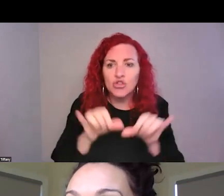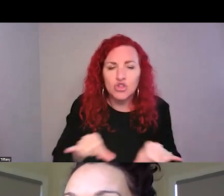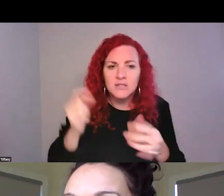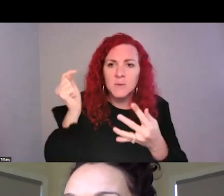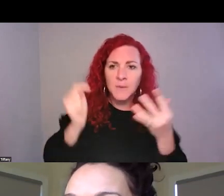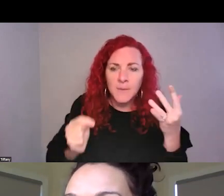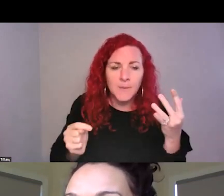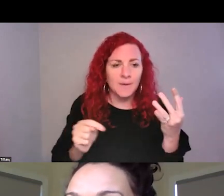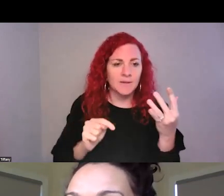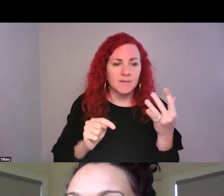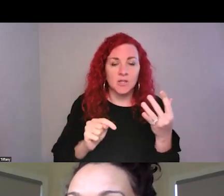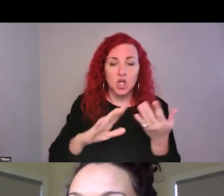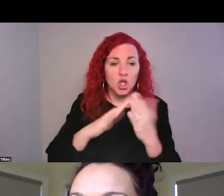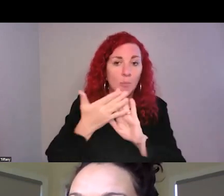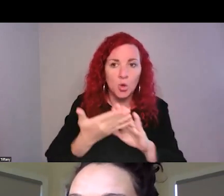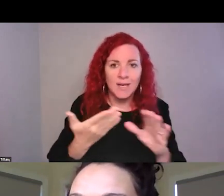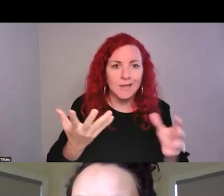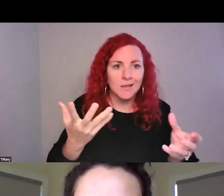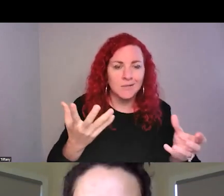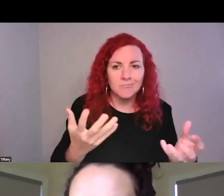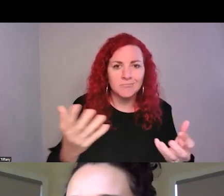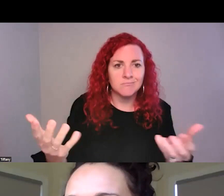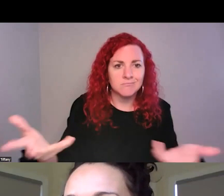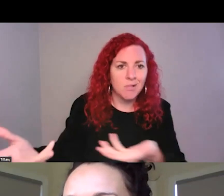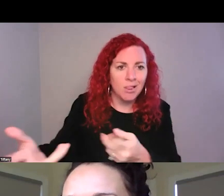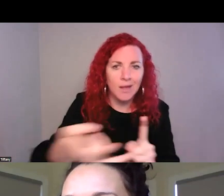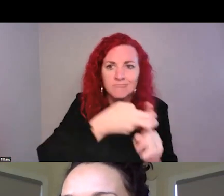ENGAGEMENT TO BRING PEOPLE IN AND FINALLY AROUND DOING A